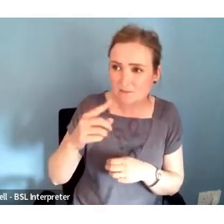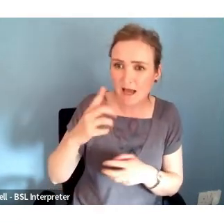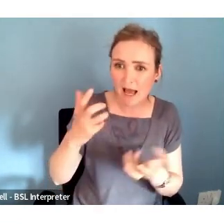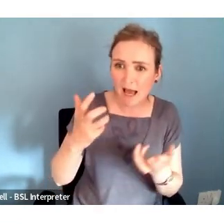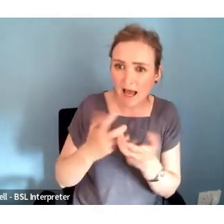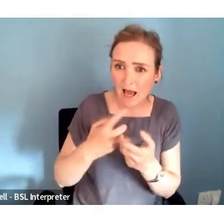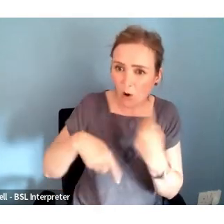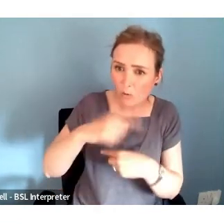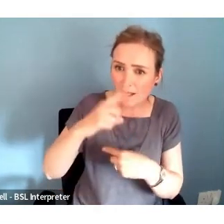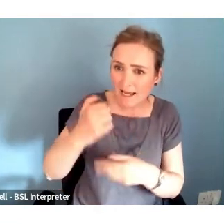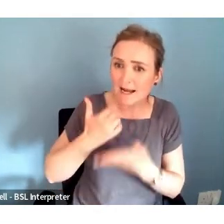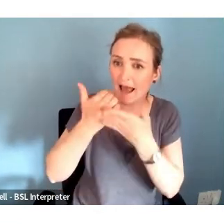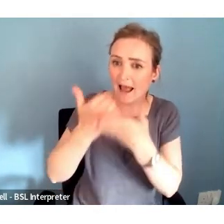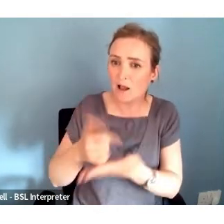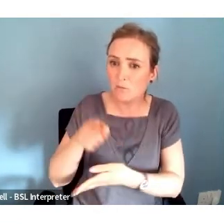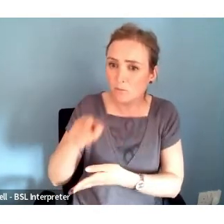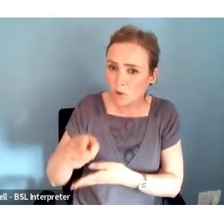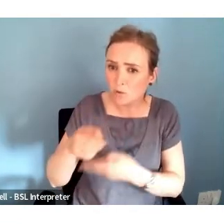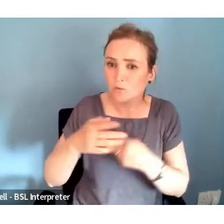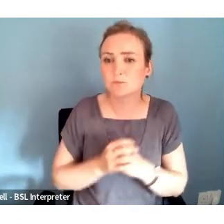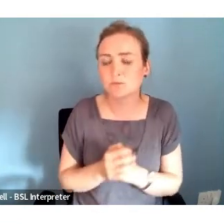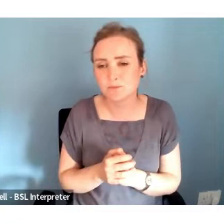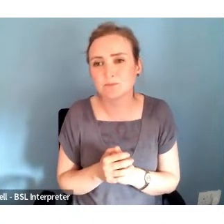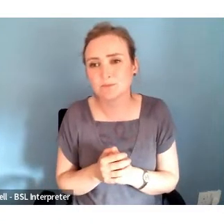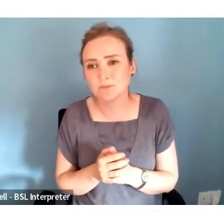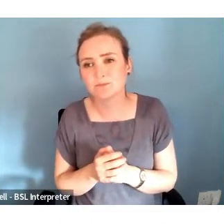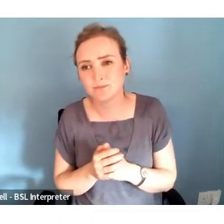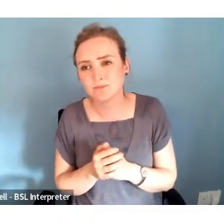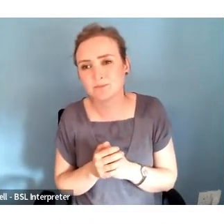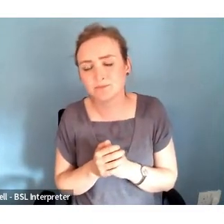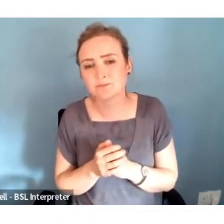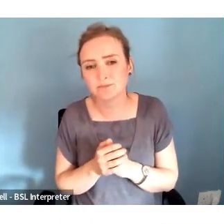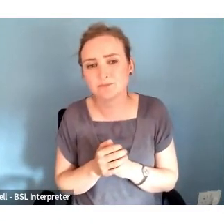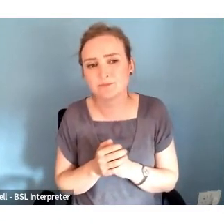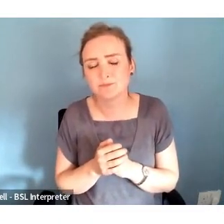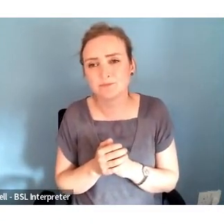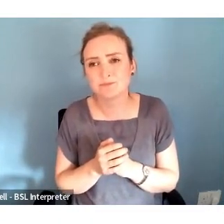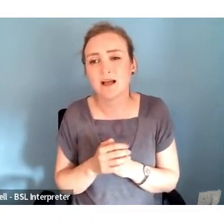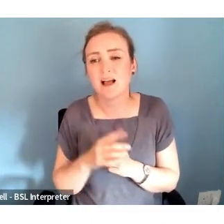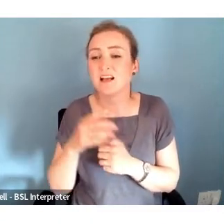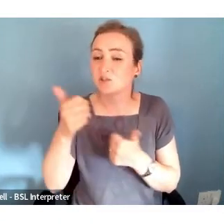the link for help for candidates to apply. Some people